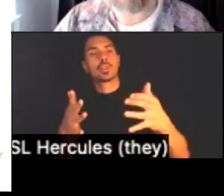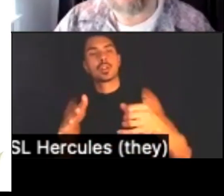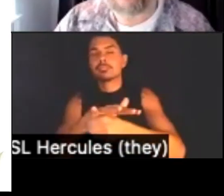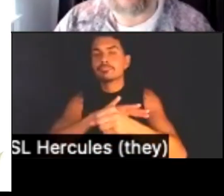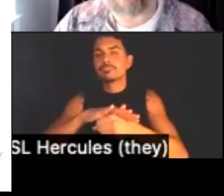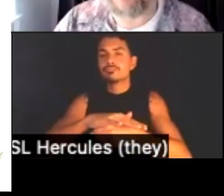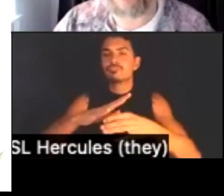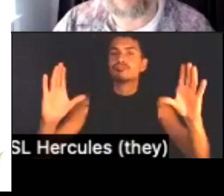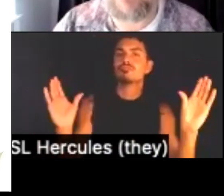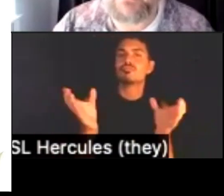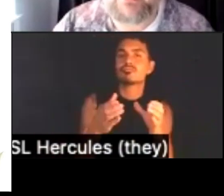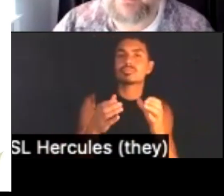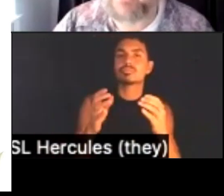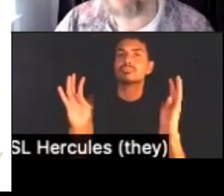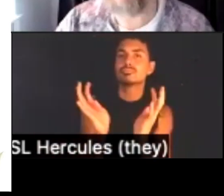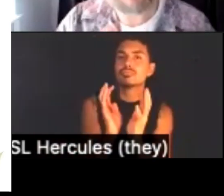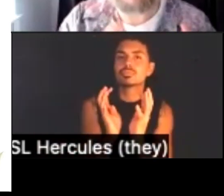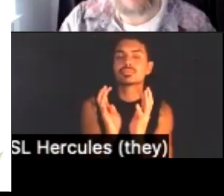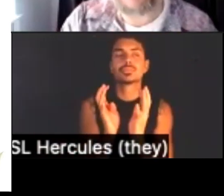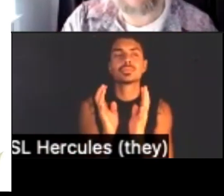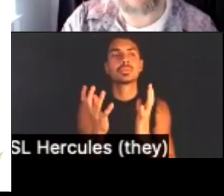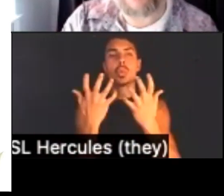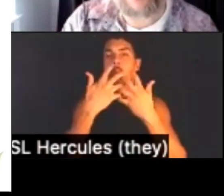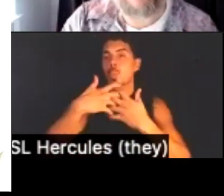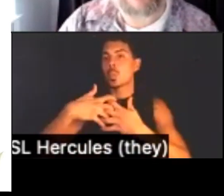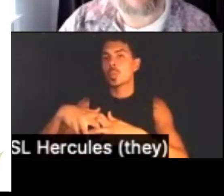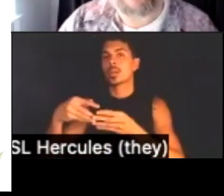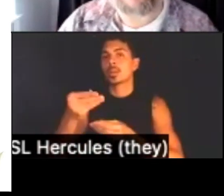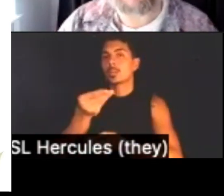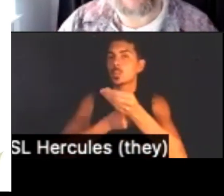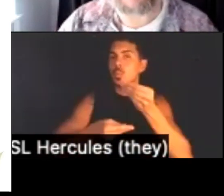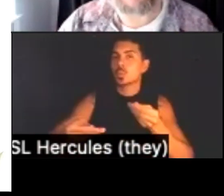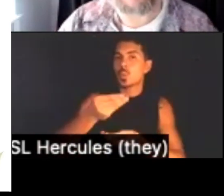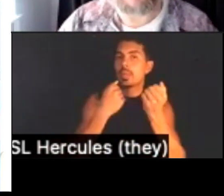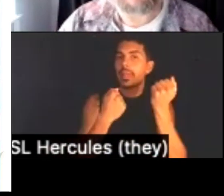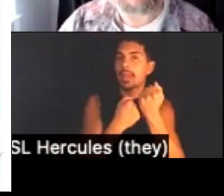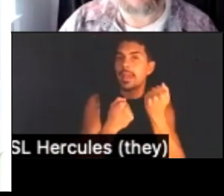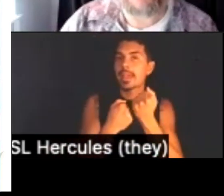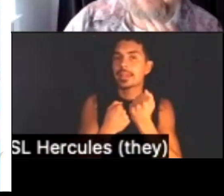create and organize mutual aid. Lots of things are happening in those faith communities.